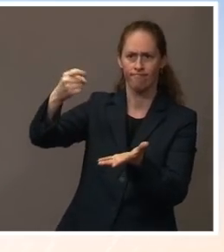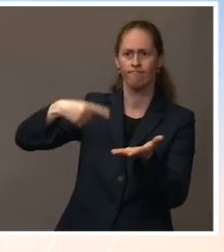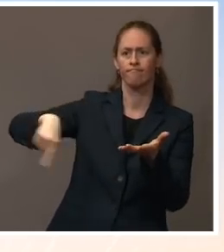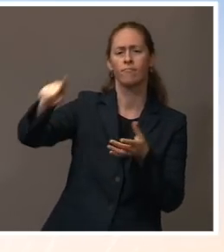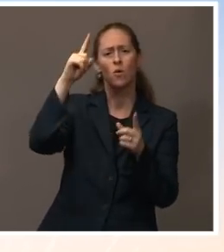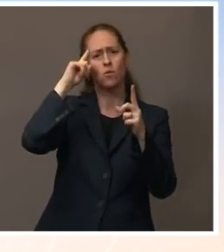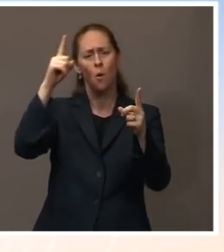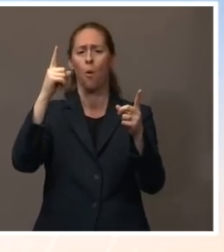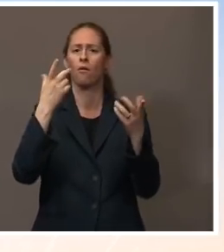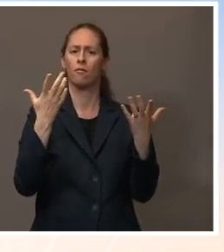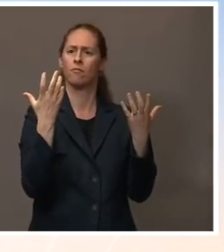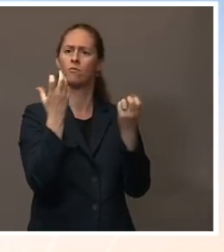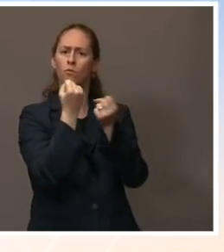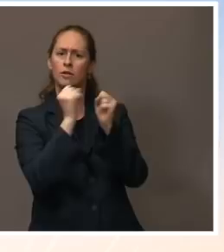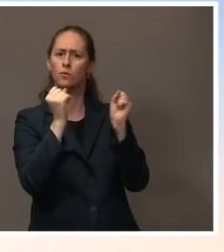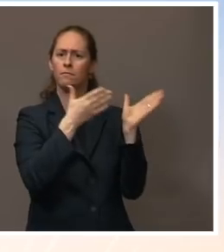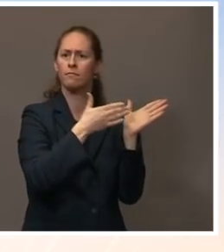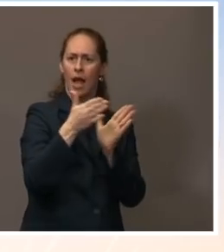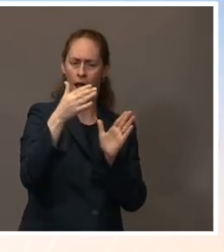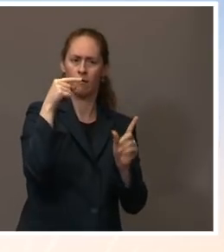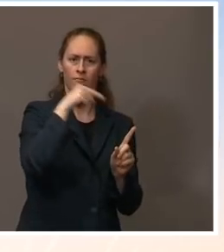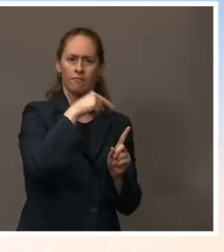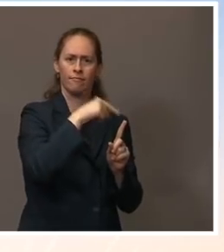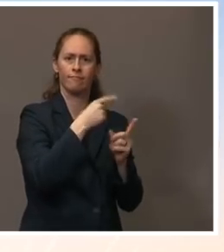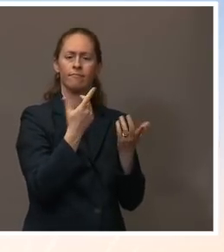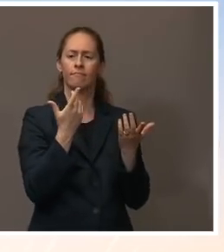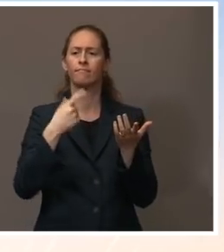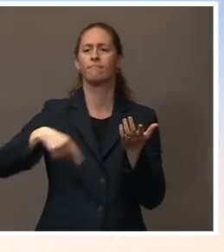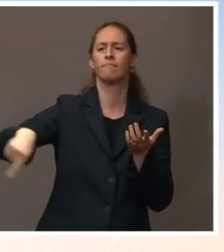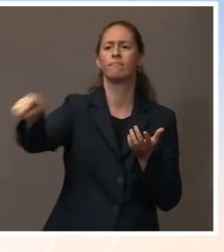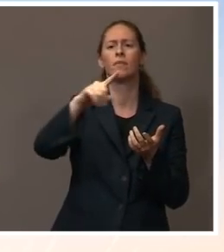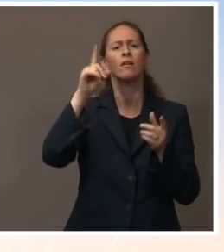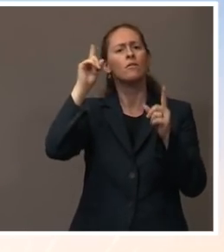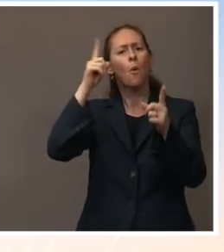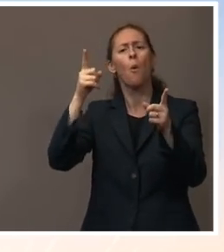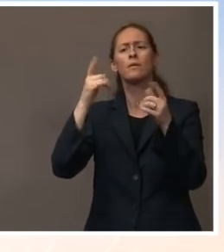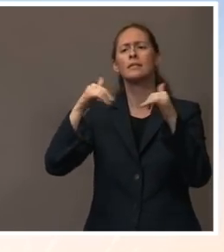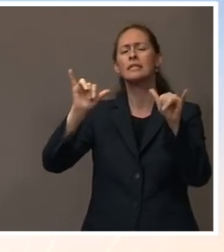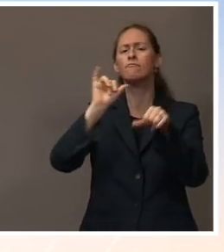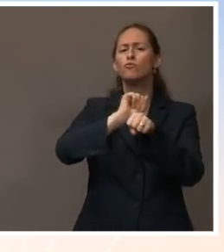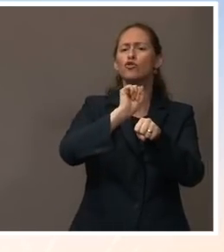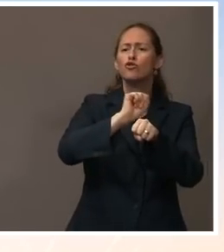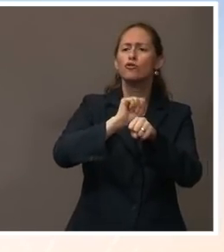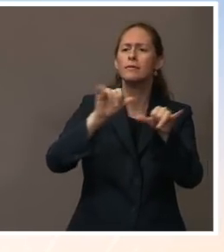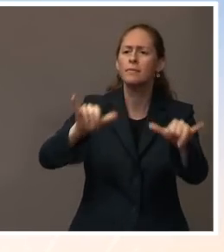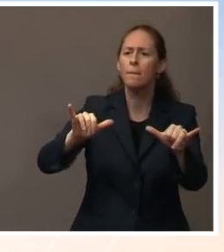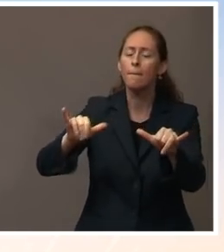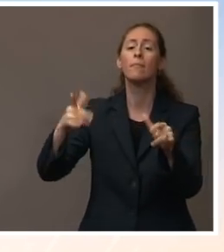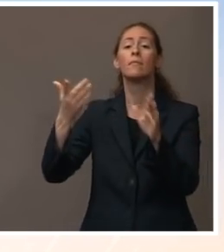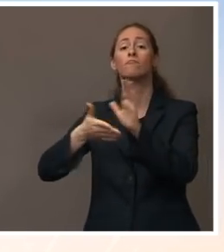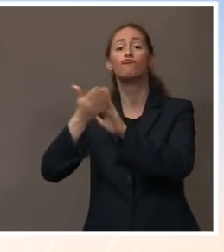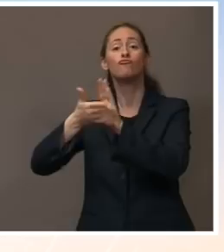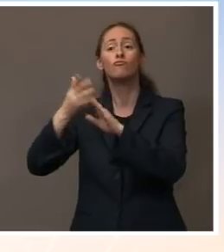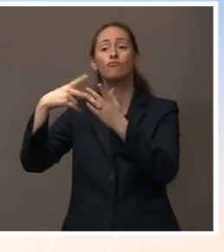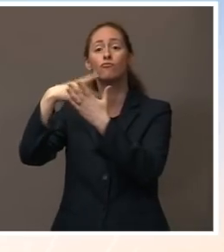to keep airport workers employed, construction projects going, provide rent relief to in-terminal concession companies,